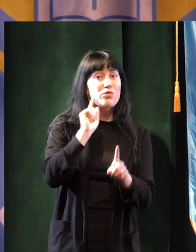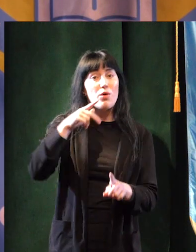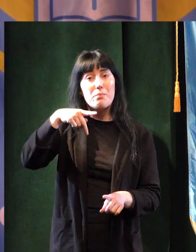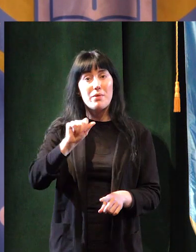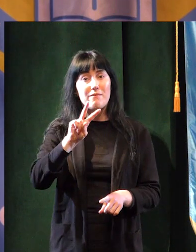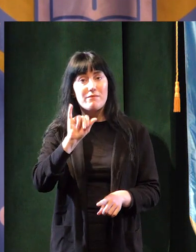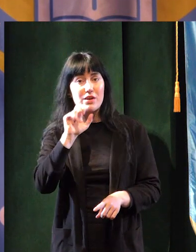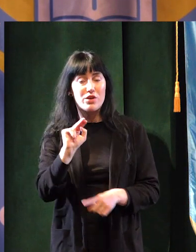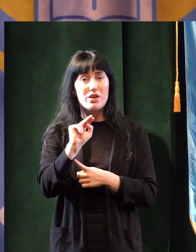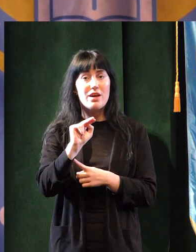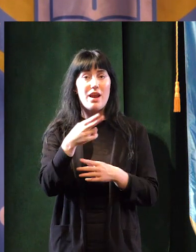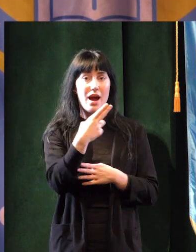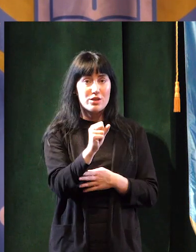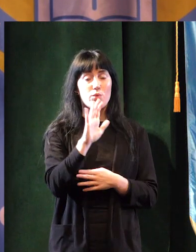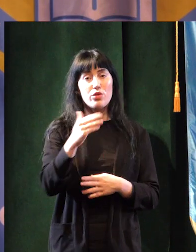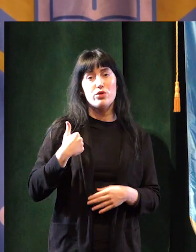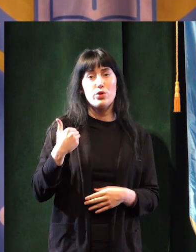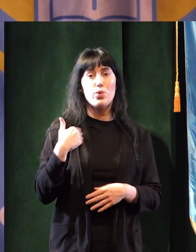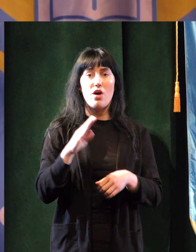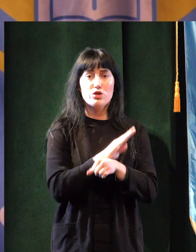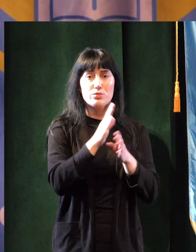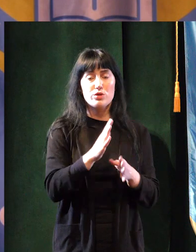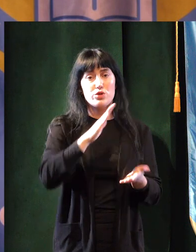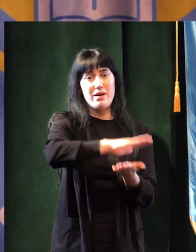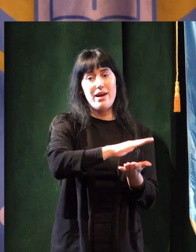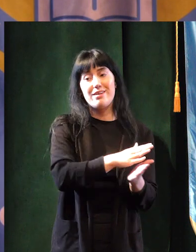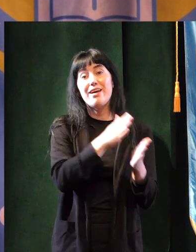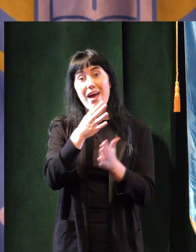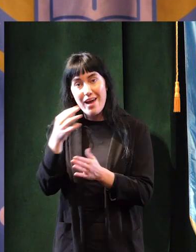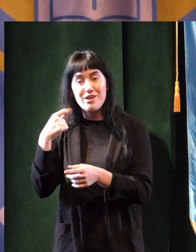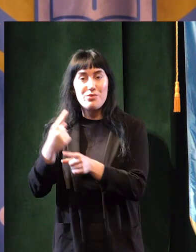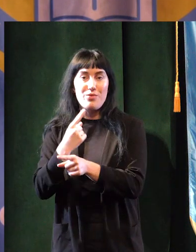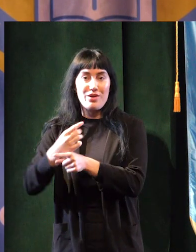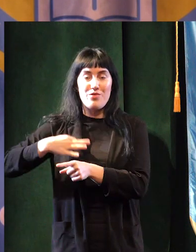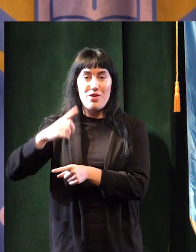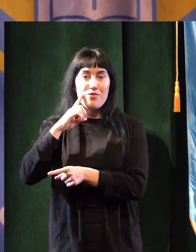the youth and entrepreneur Academy and a regular volunteer at the United Way Day